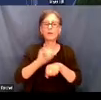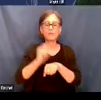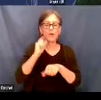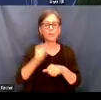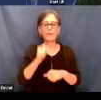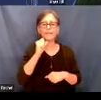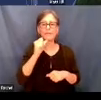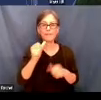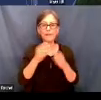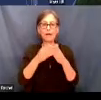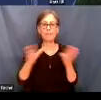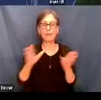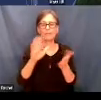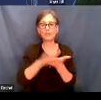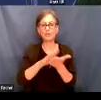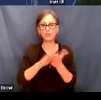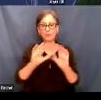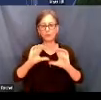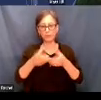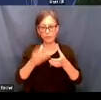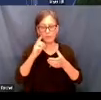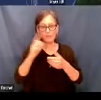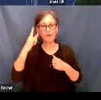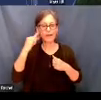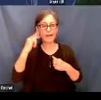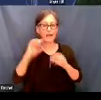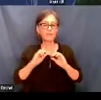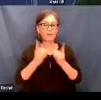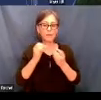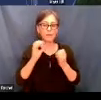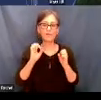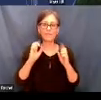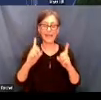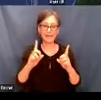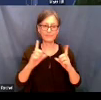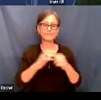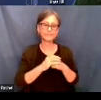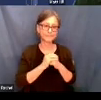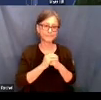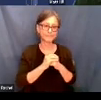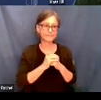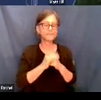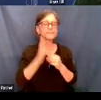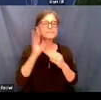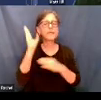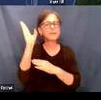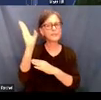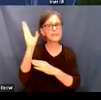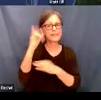schools unit um at the California Department of Education. I will be presenting today along with